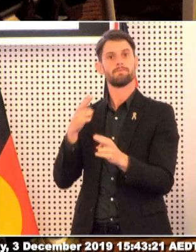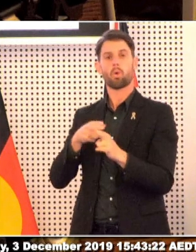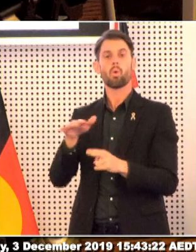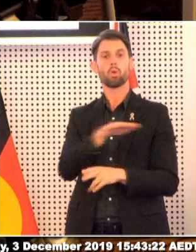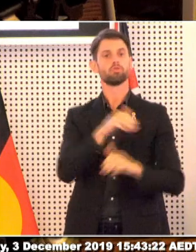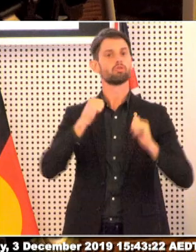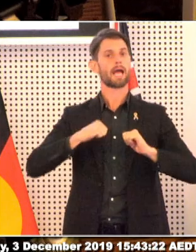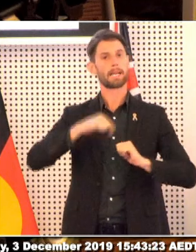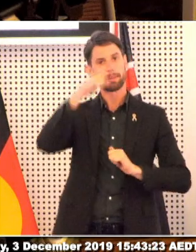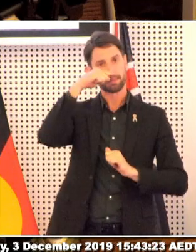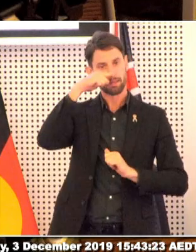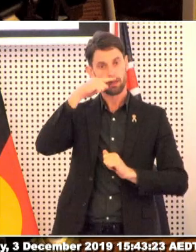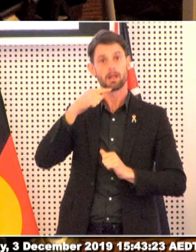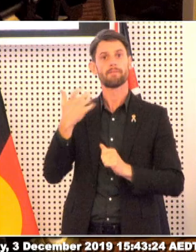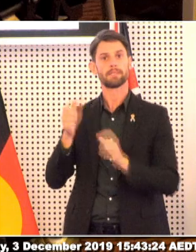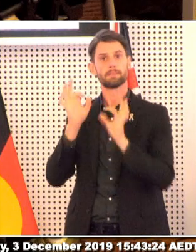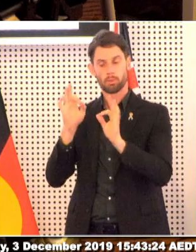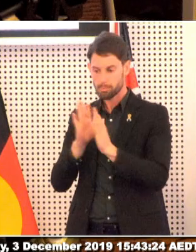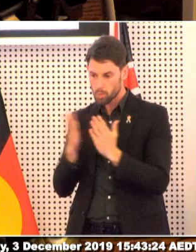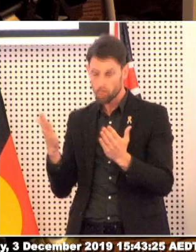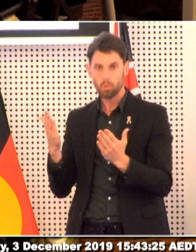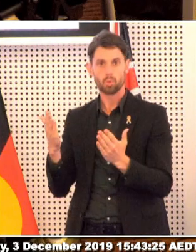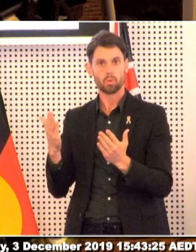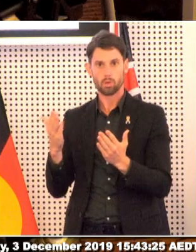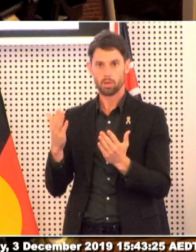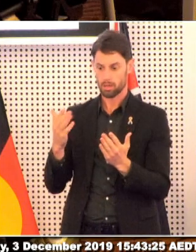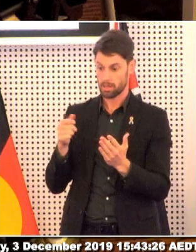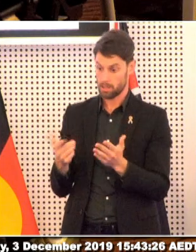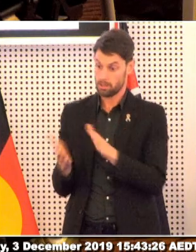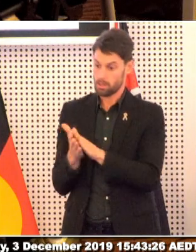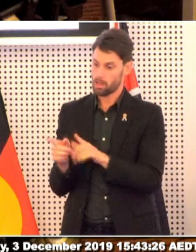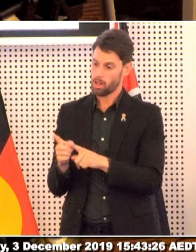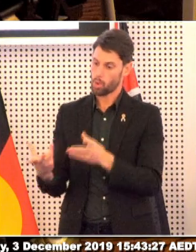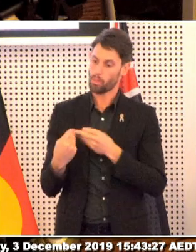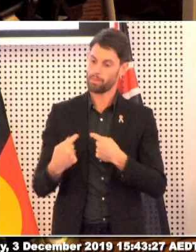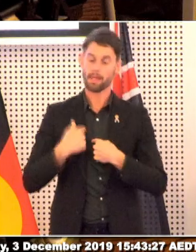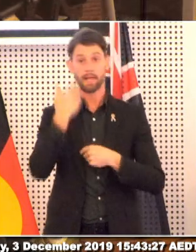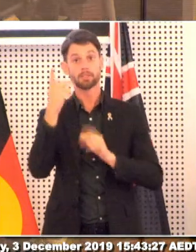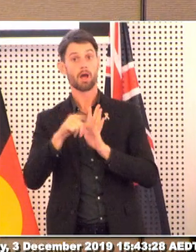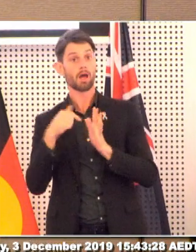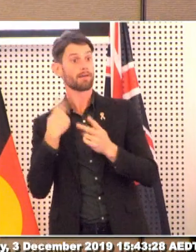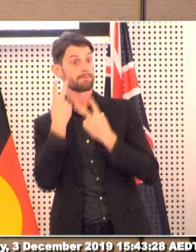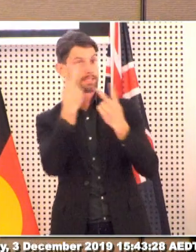they finish the induction training and they take that on each of their visits. It’s more of a reflective tool as to what they’re seeing and what they’re doing, and